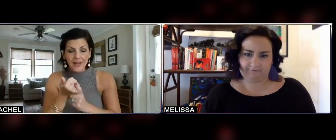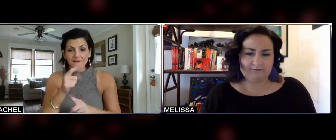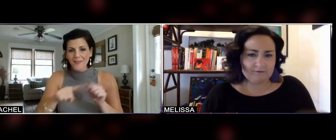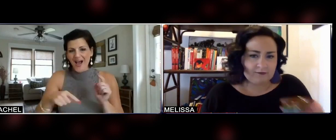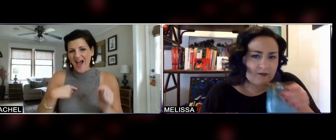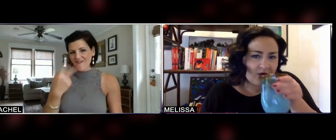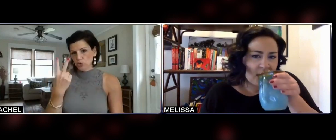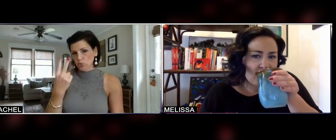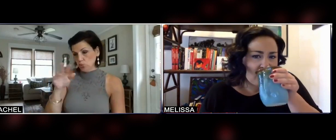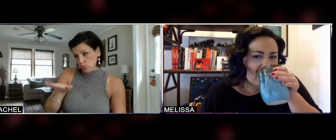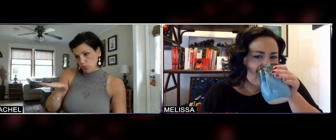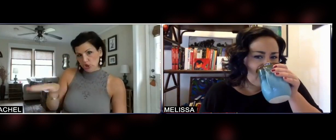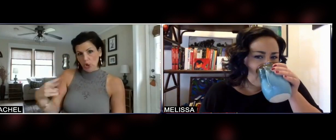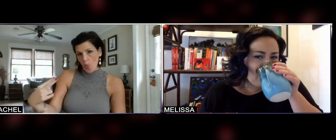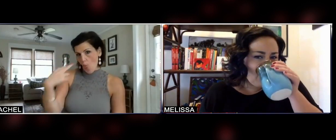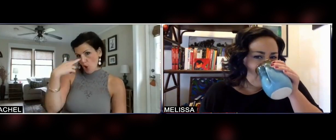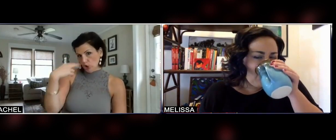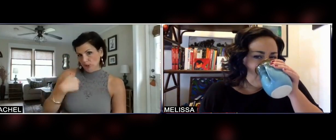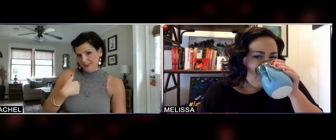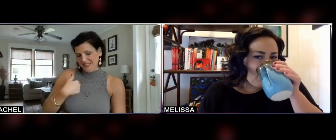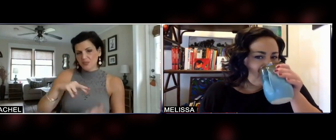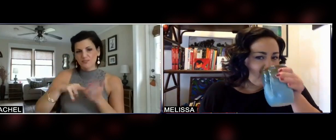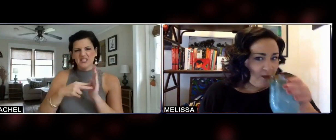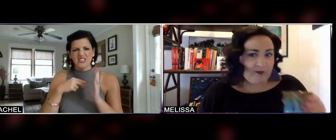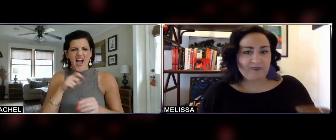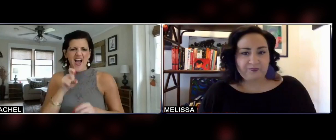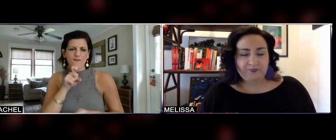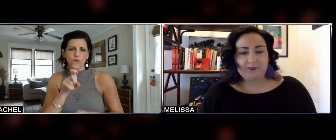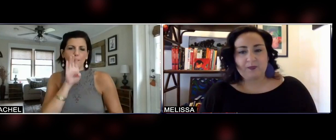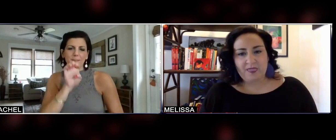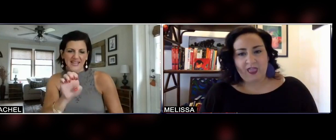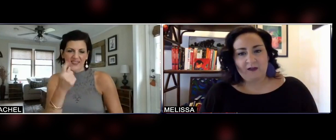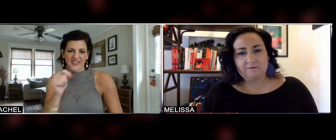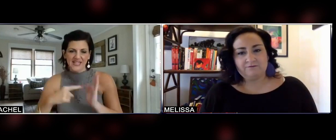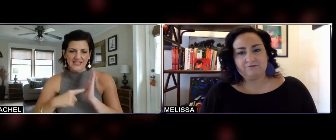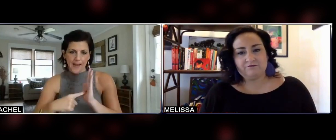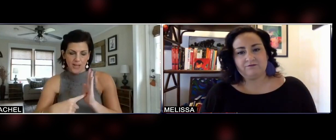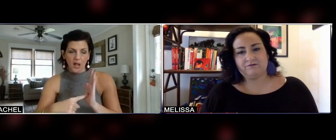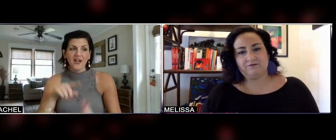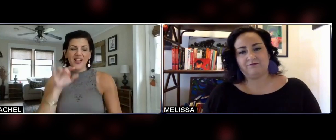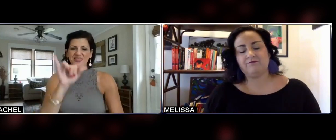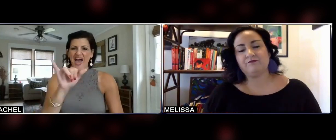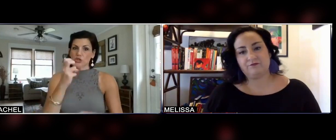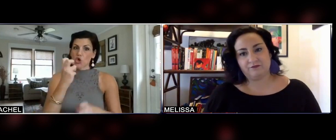to stand your ground and prove yourself. However, I have two children watching me which means I have to set an example for them.